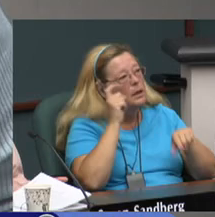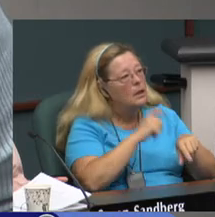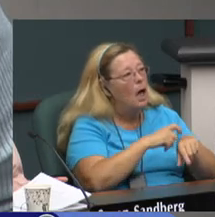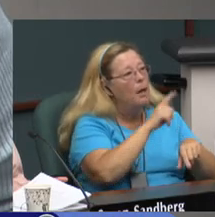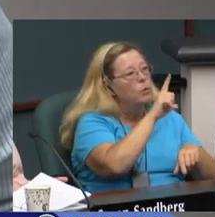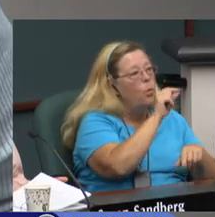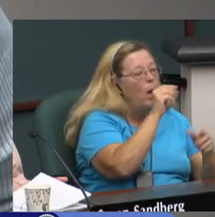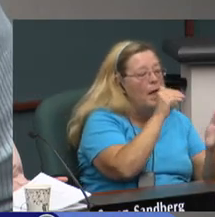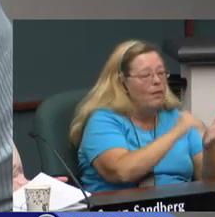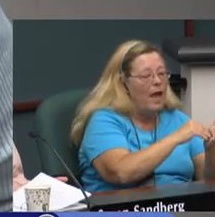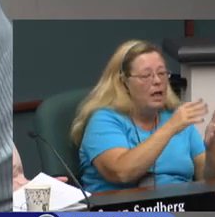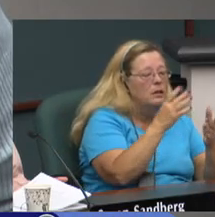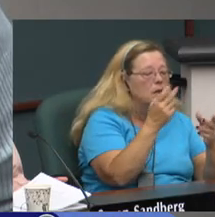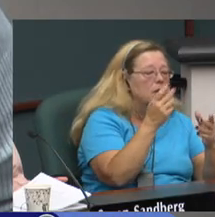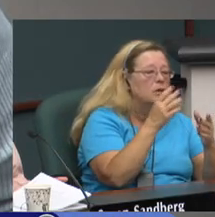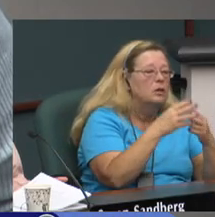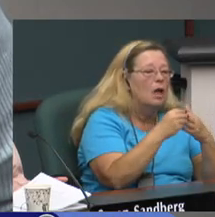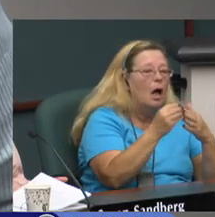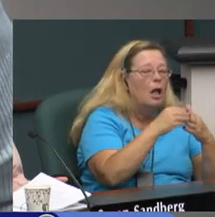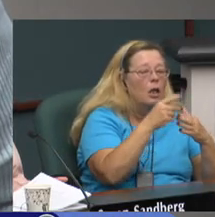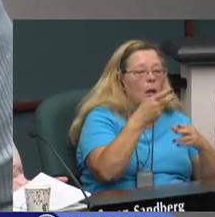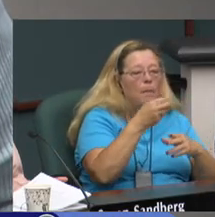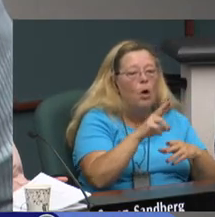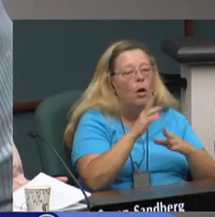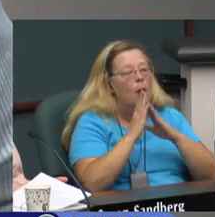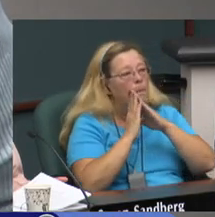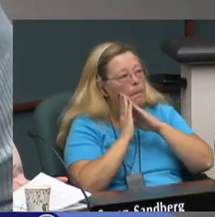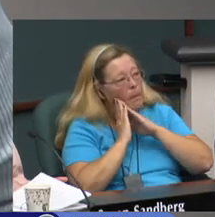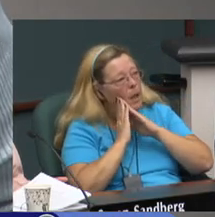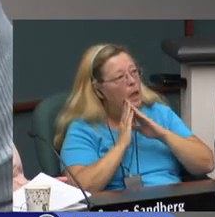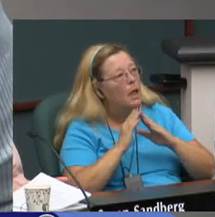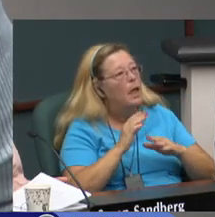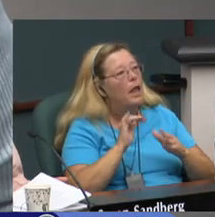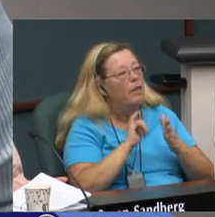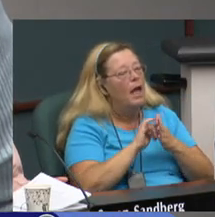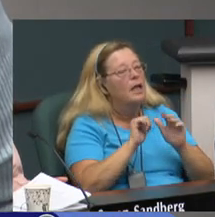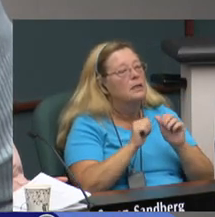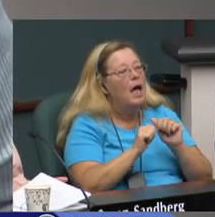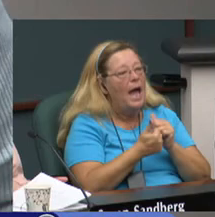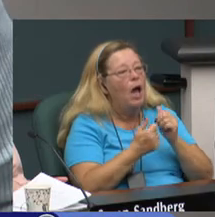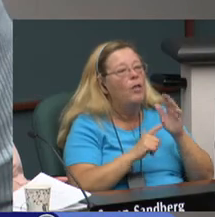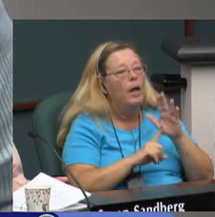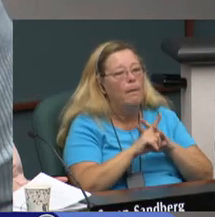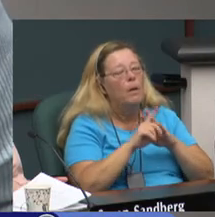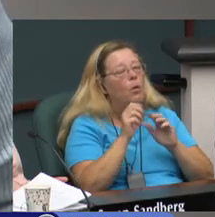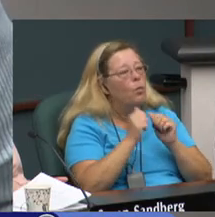per bed is my understanding okay so is how they came up with okay so just my